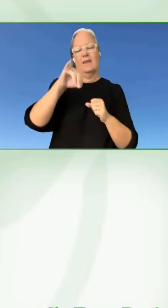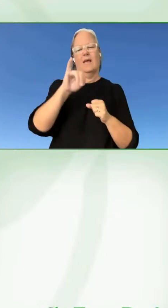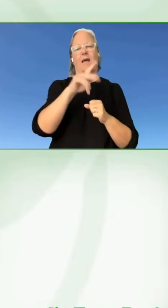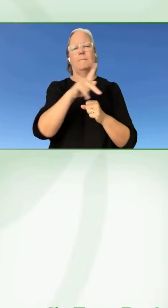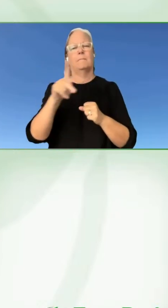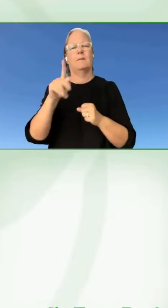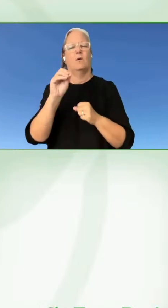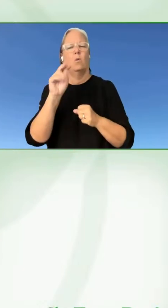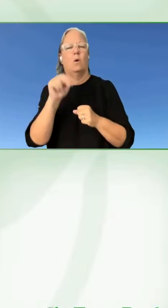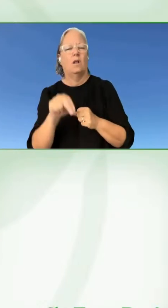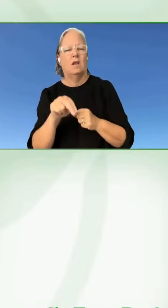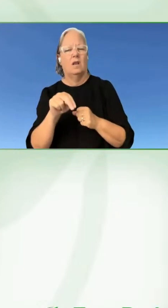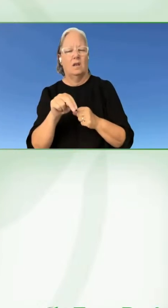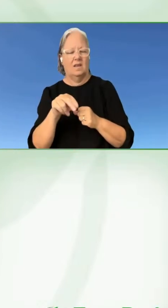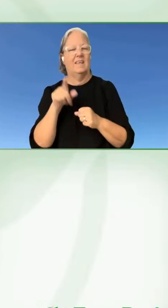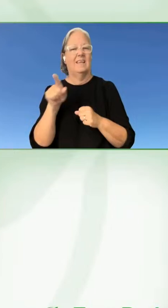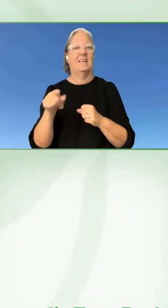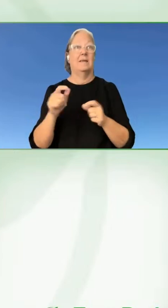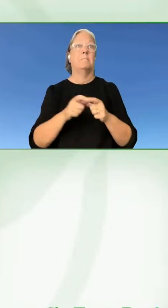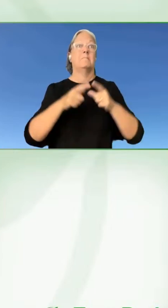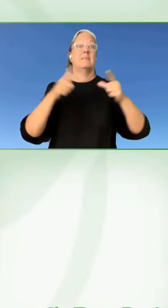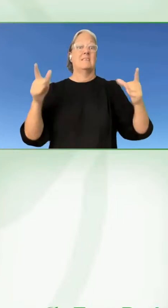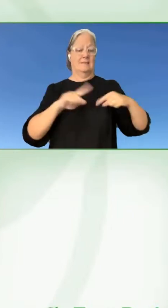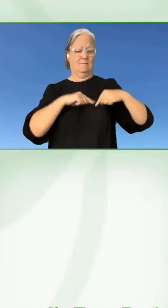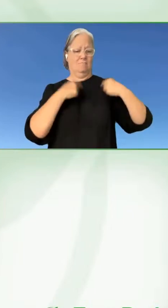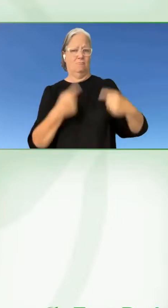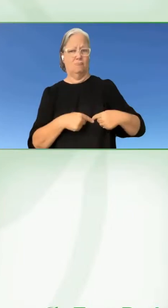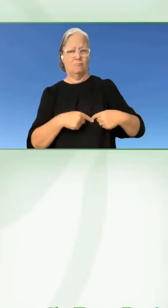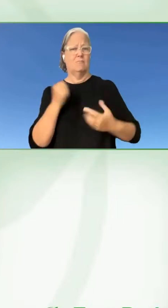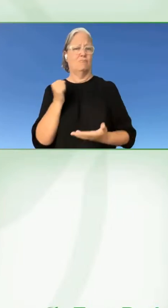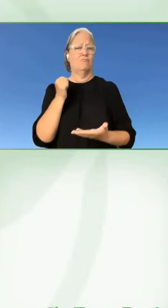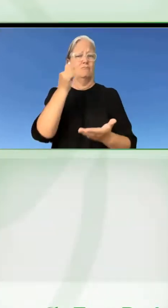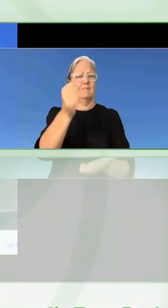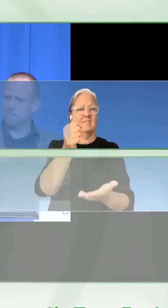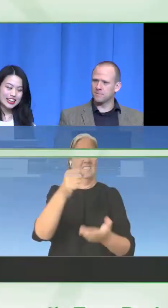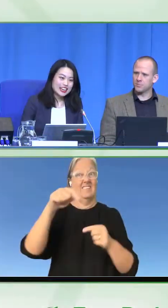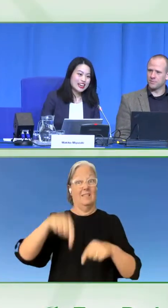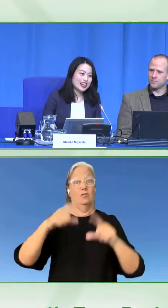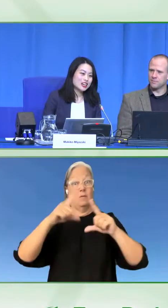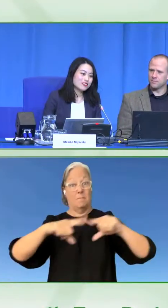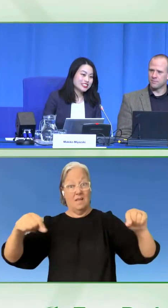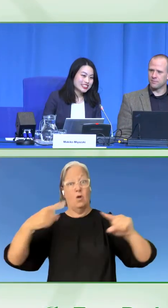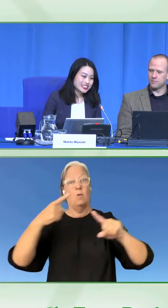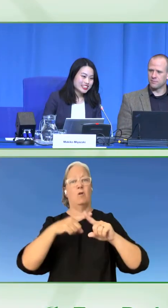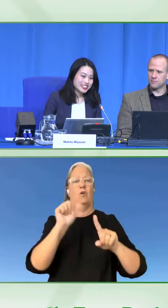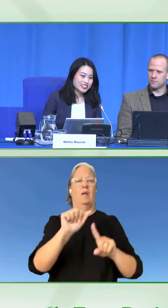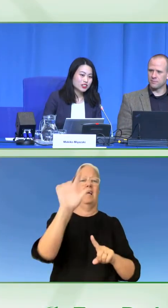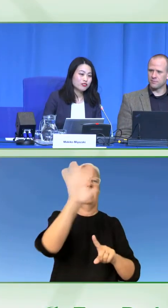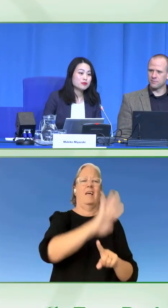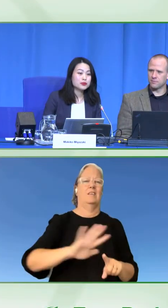cooperation with many government agencies, organisations, companies and other stakeholders.